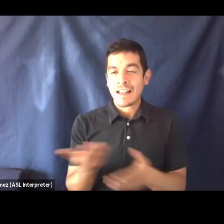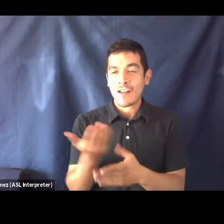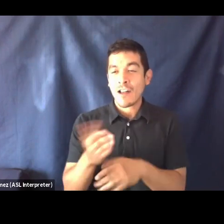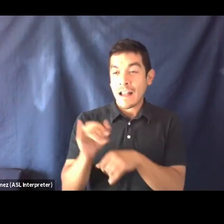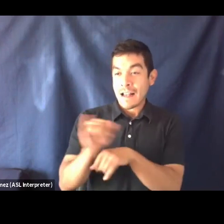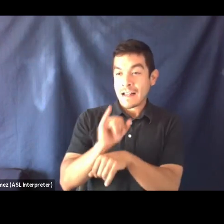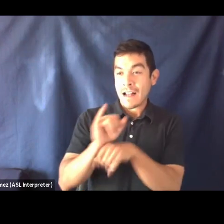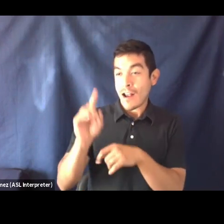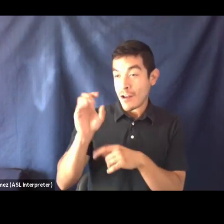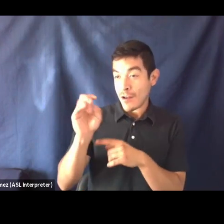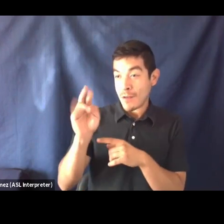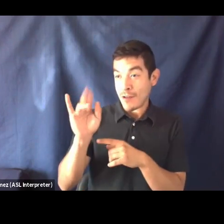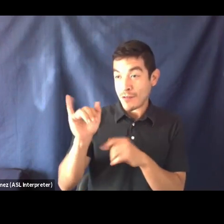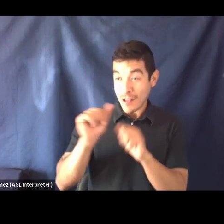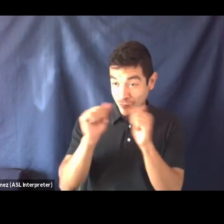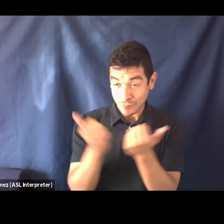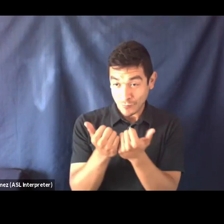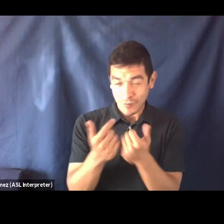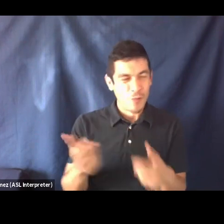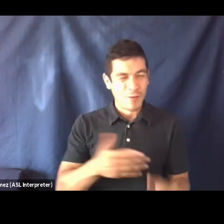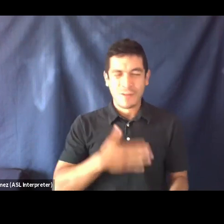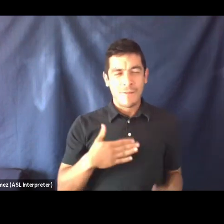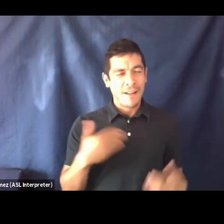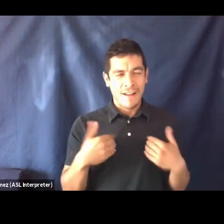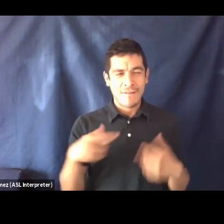We're so glad to have you here for this conversation